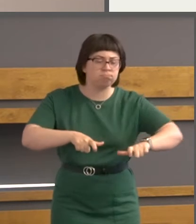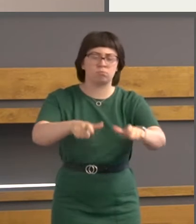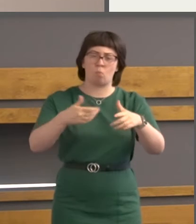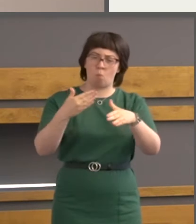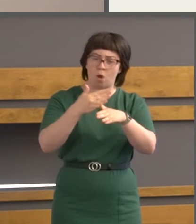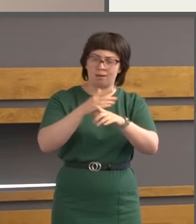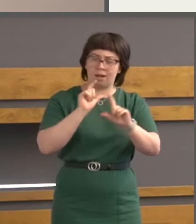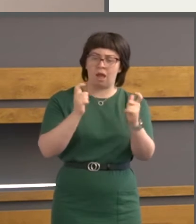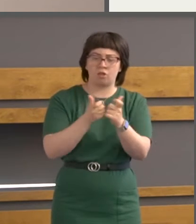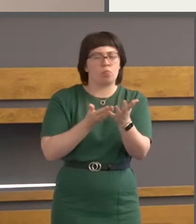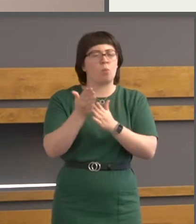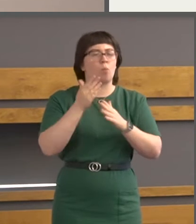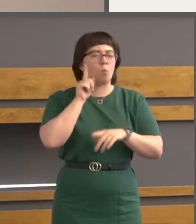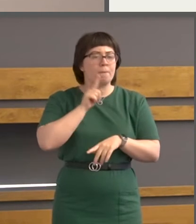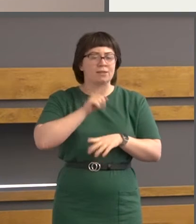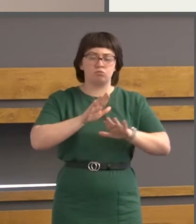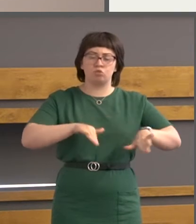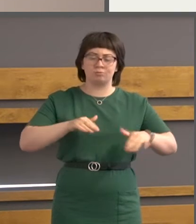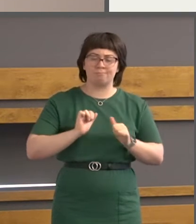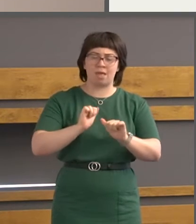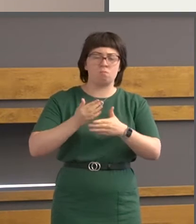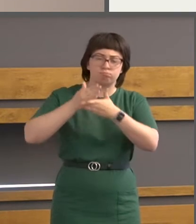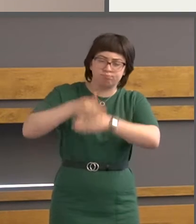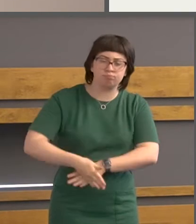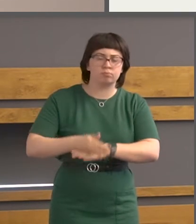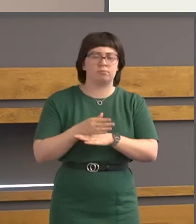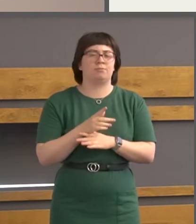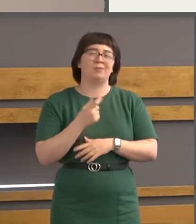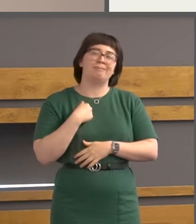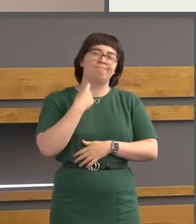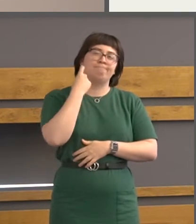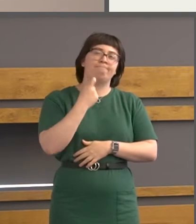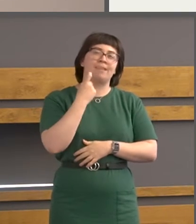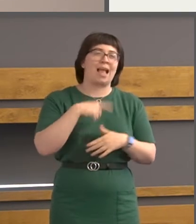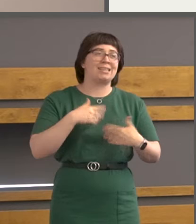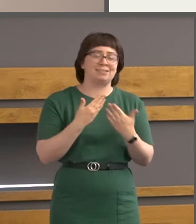through women and children's labor. Samita Sen suggests that any study by labor historians